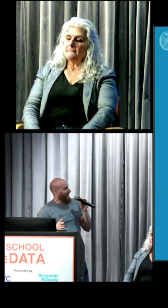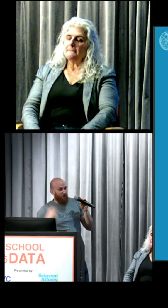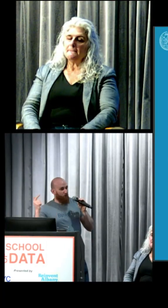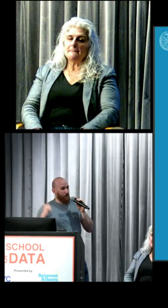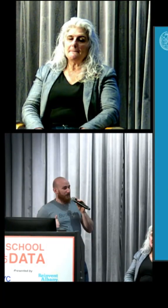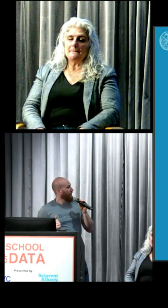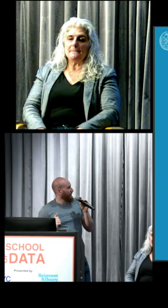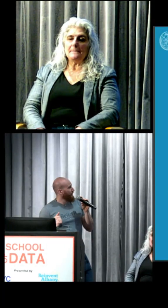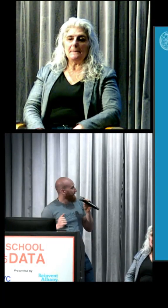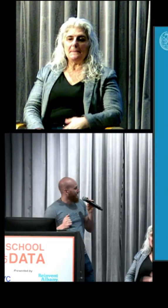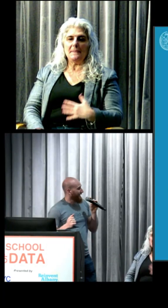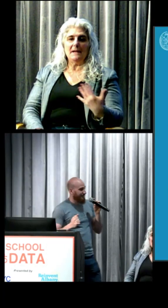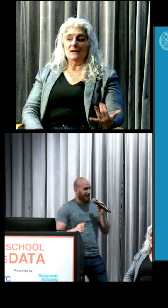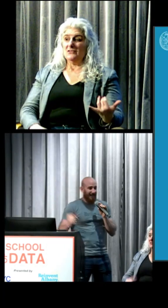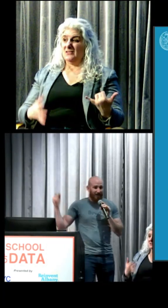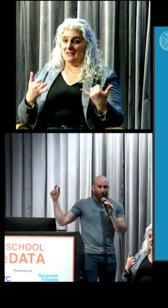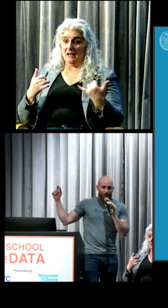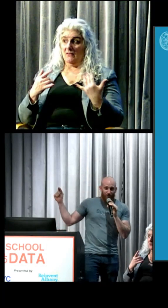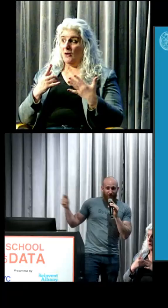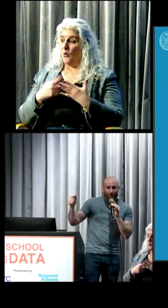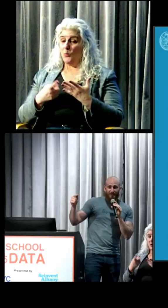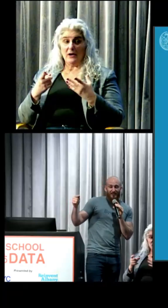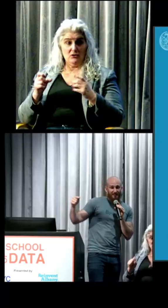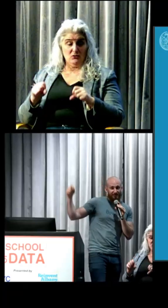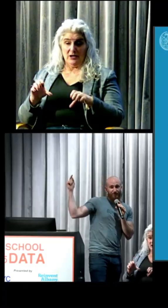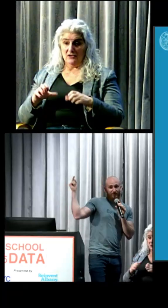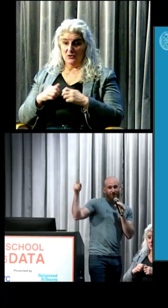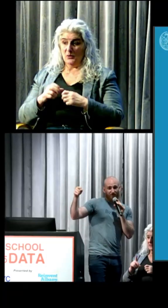And we thought about maybe why would this be?